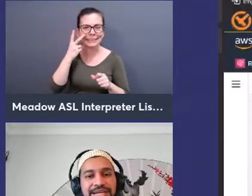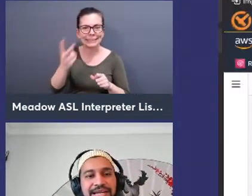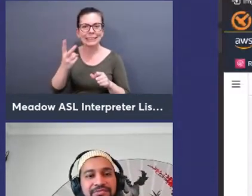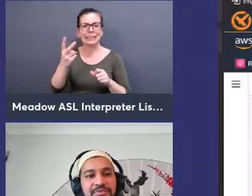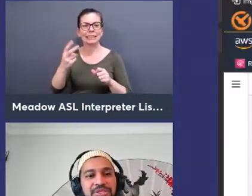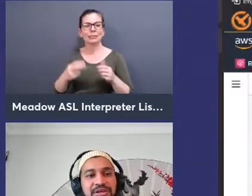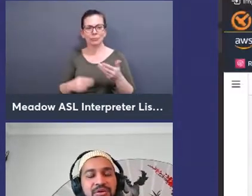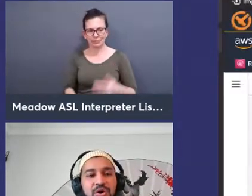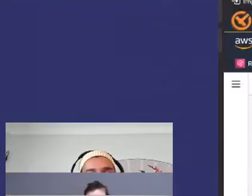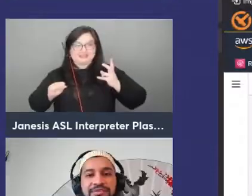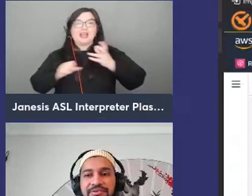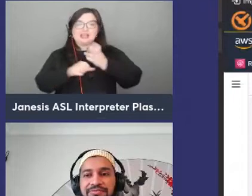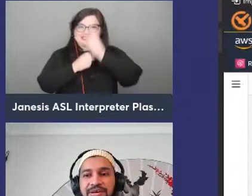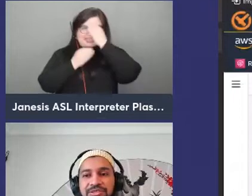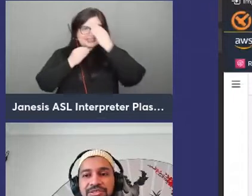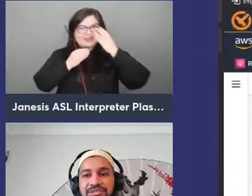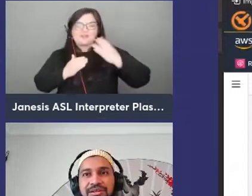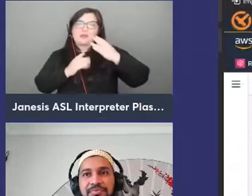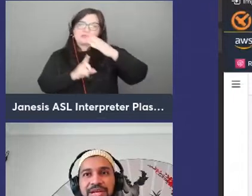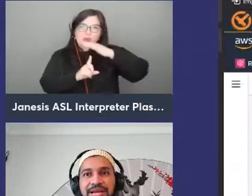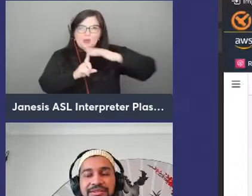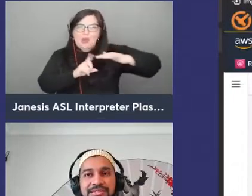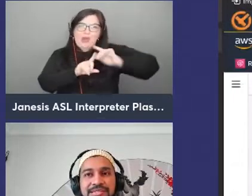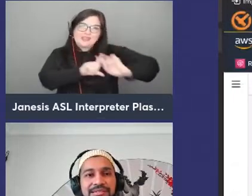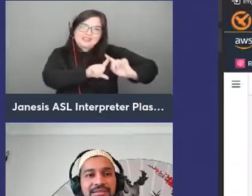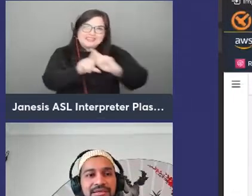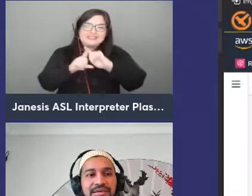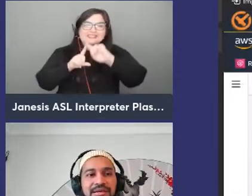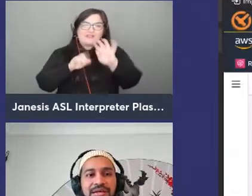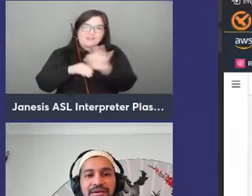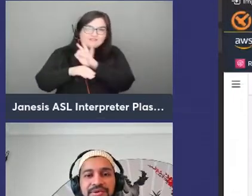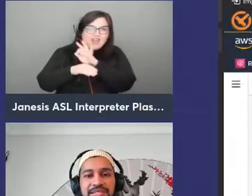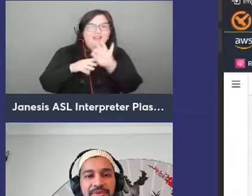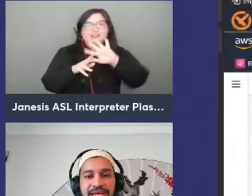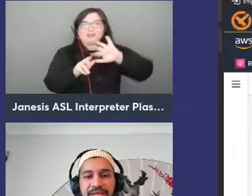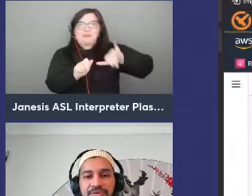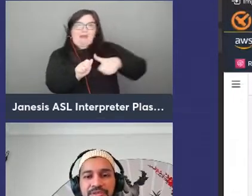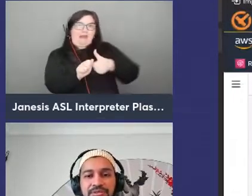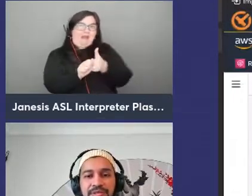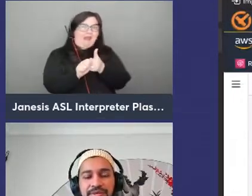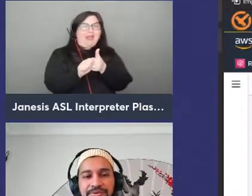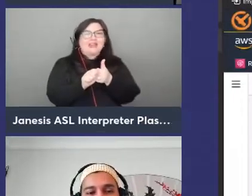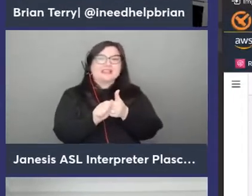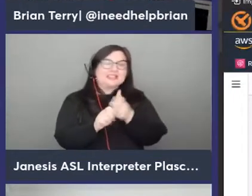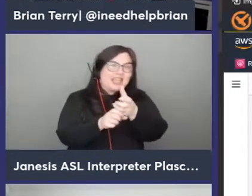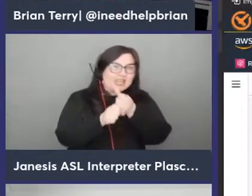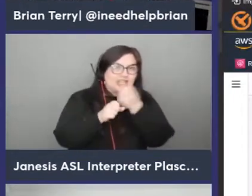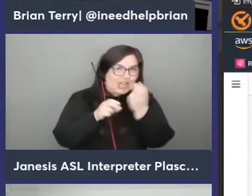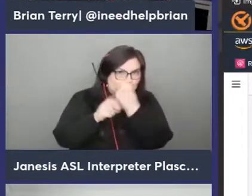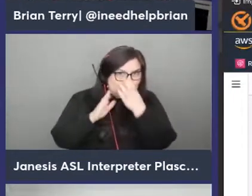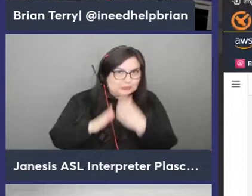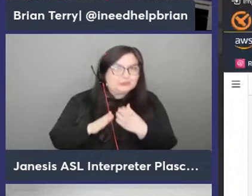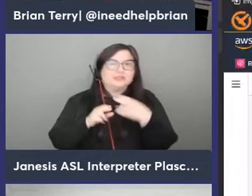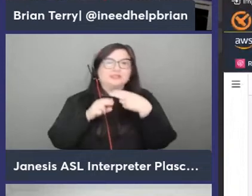you can get information around all the different functions that are behind the scene. For example, get user, we call that a little bit in there.